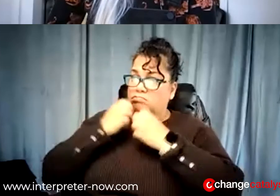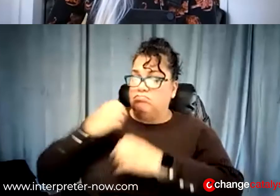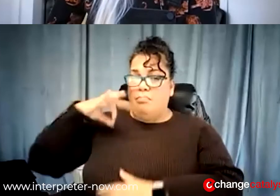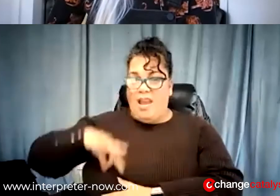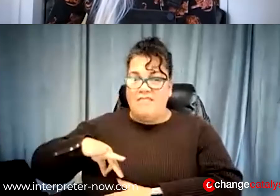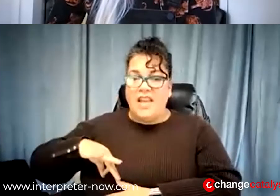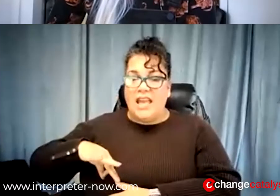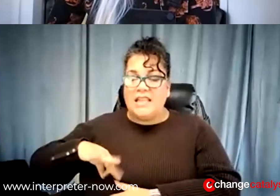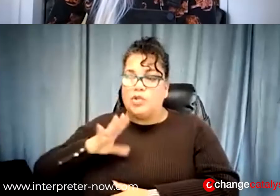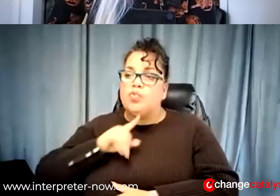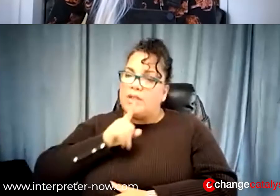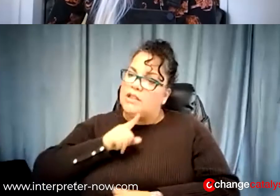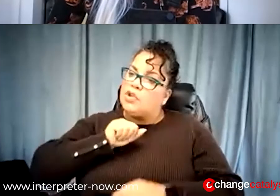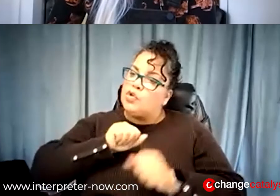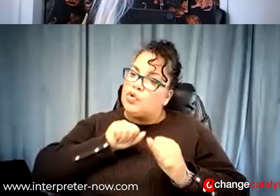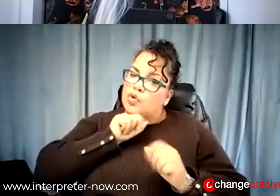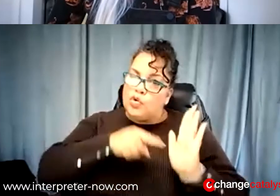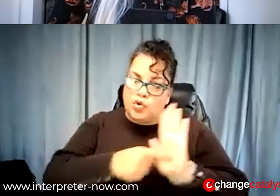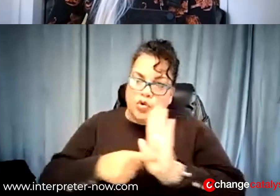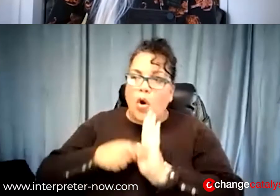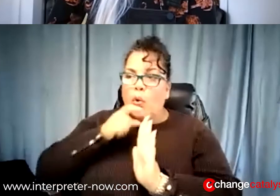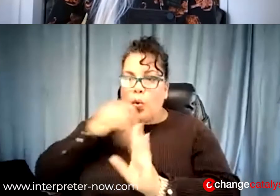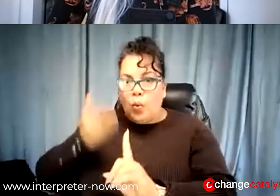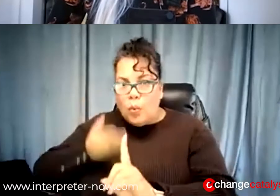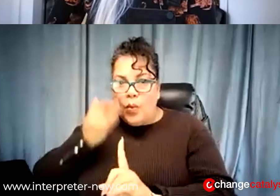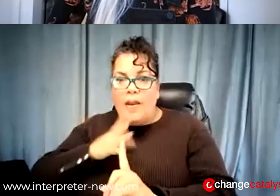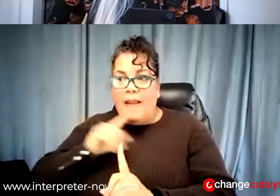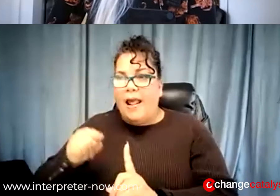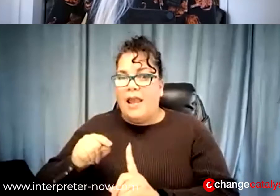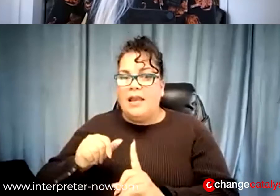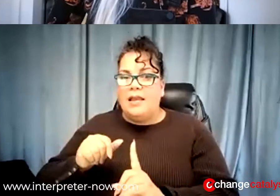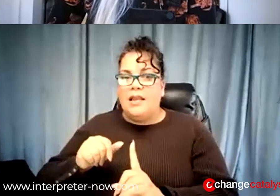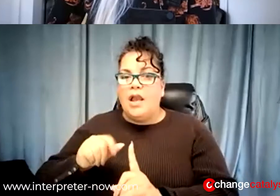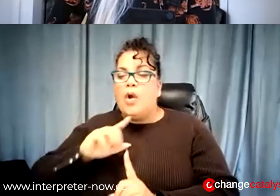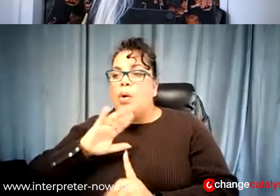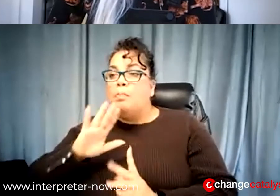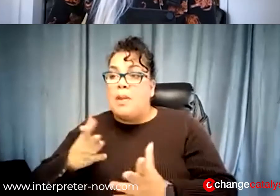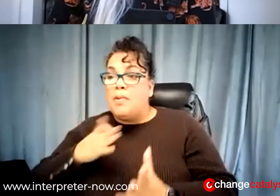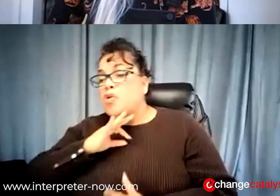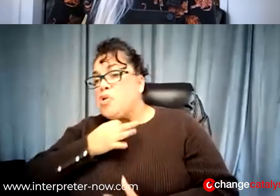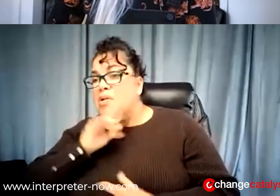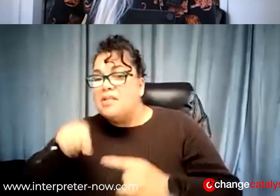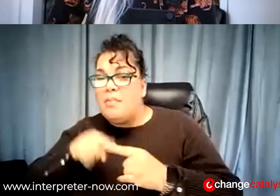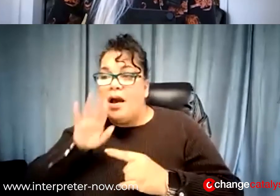authentically share who they are and connect with others in that way. But also, like, who you're curious about their stories, right? Like, I love this.